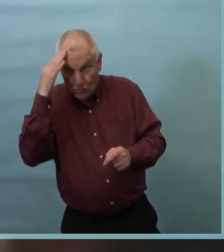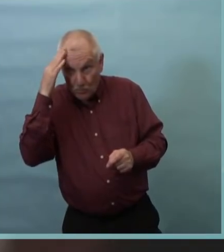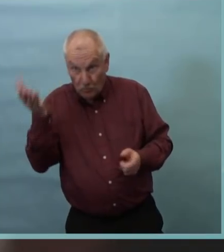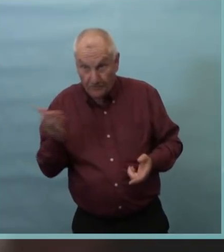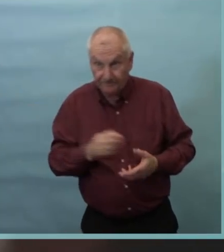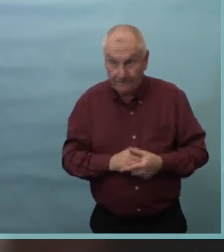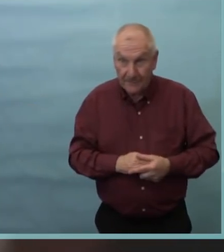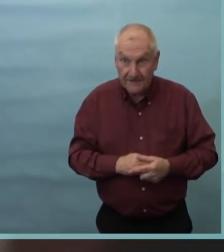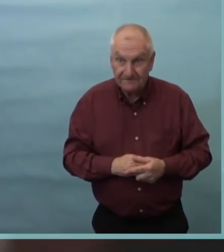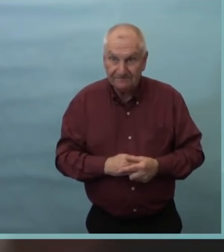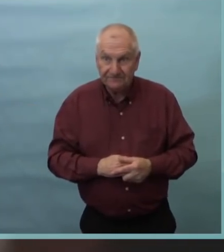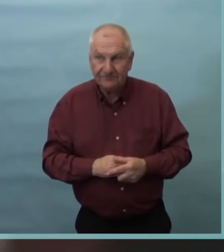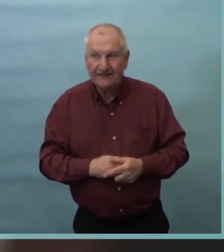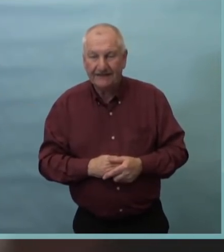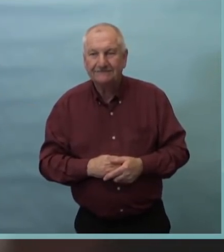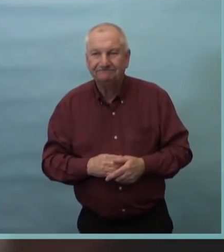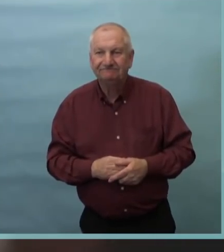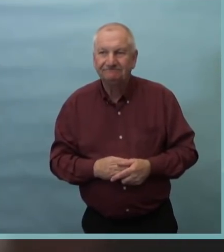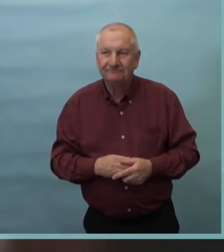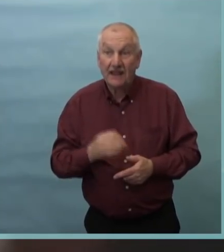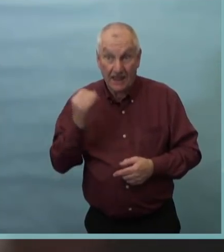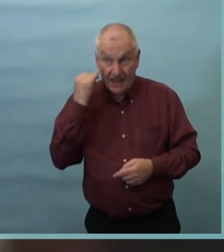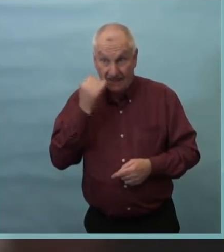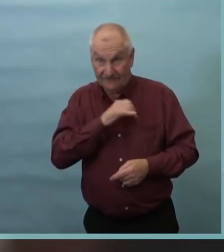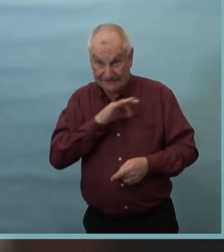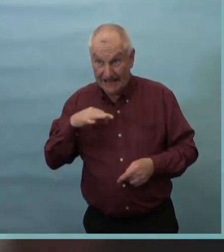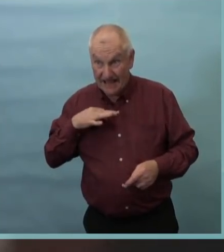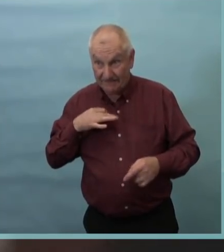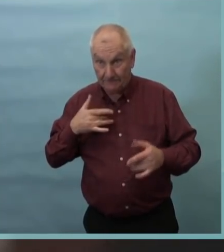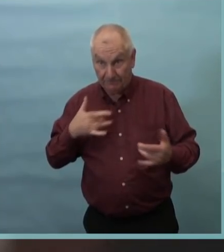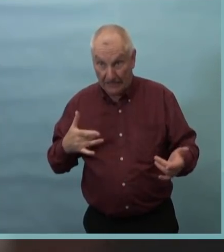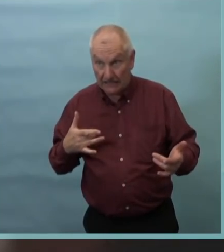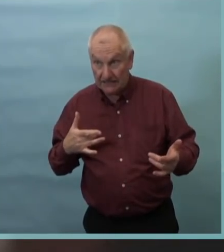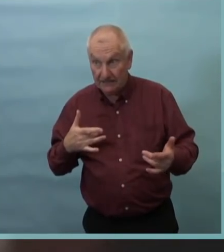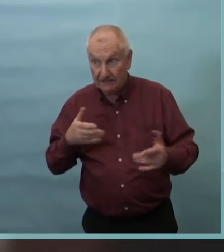one personal care home we want them to stay like we don't we won't be